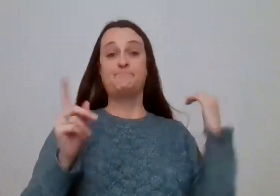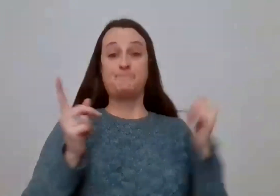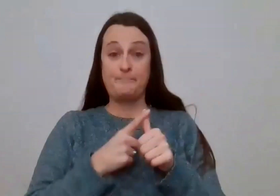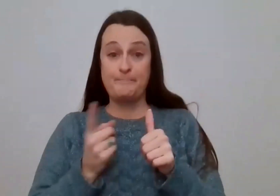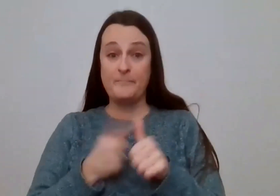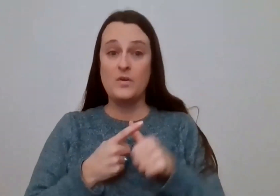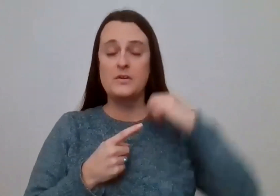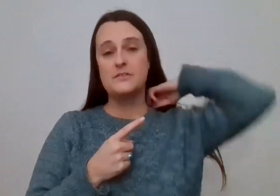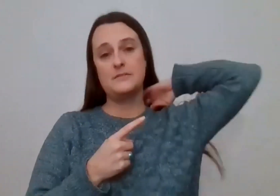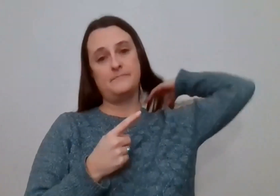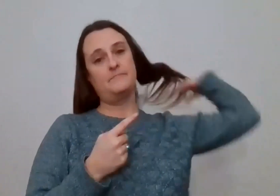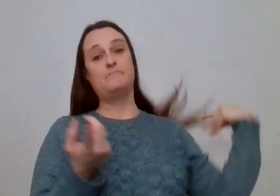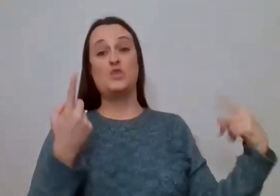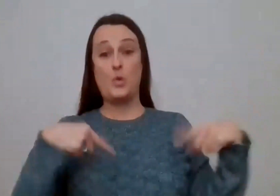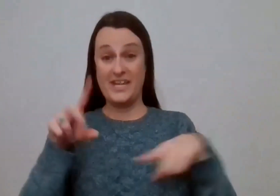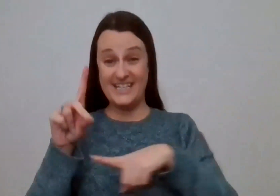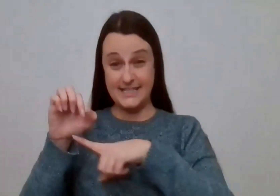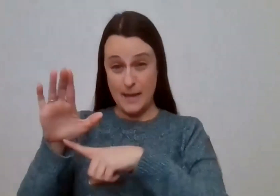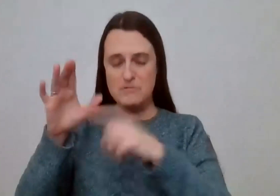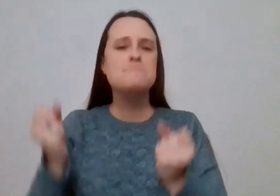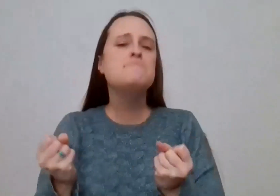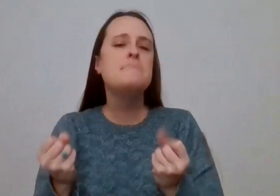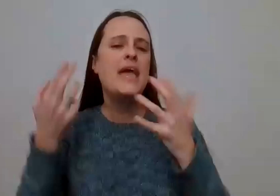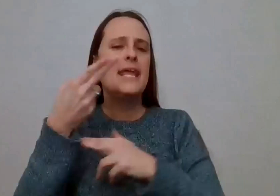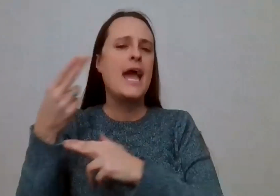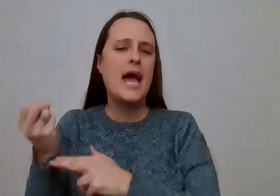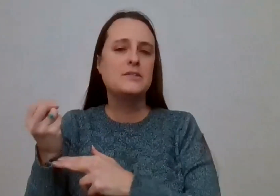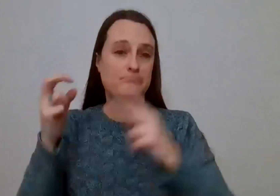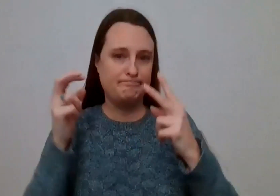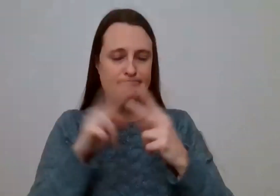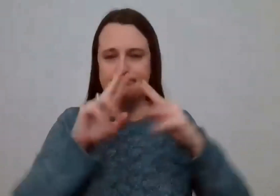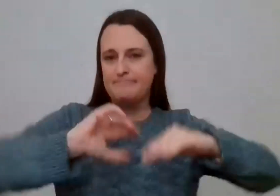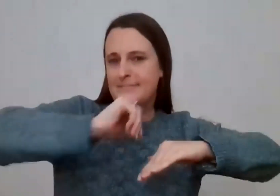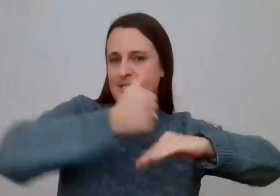throughout december many of our high schools either launched a website or shared information